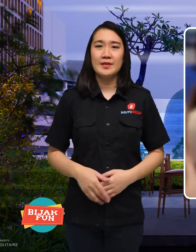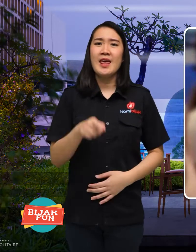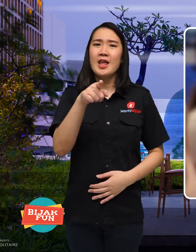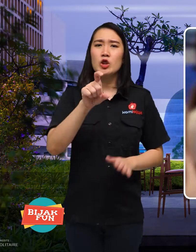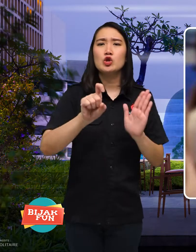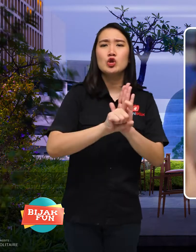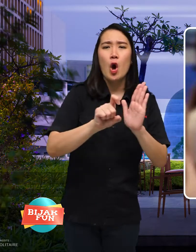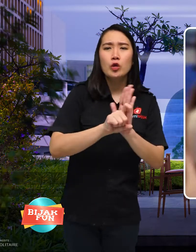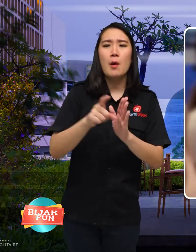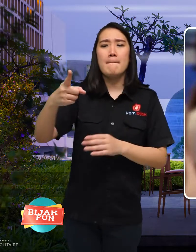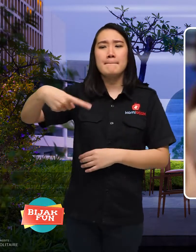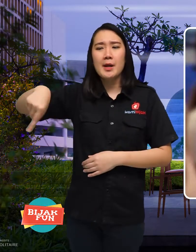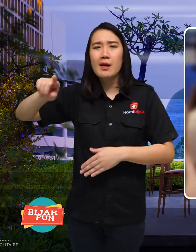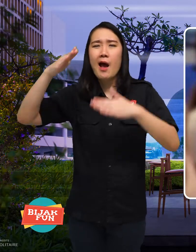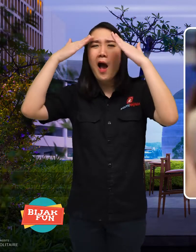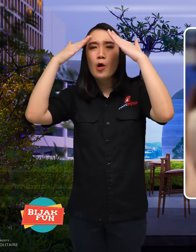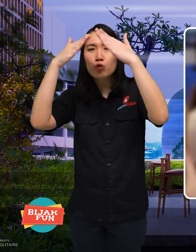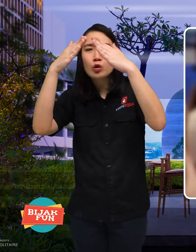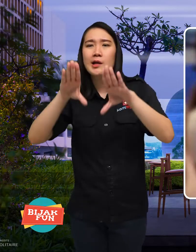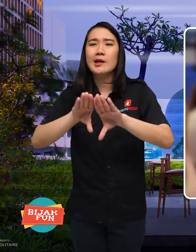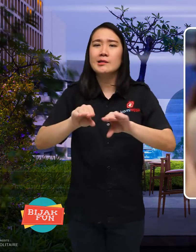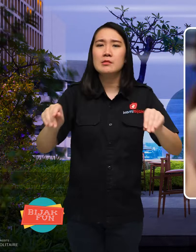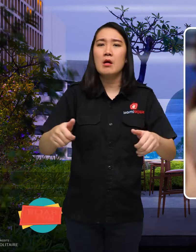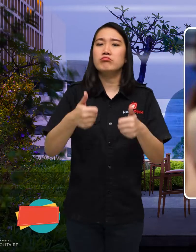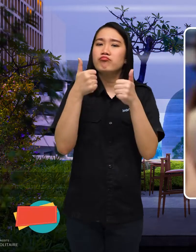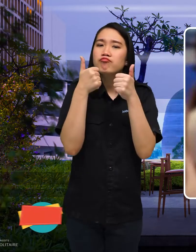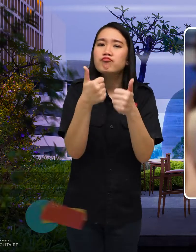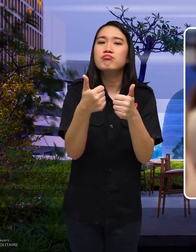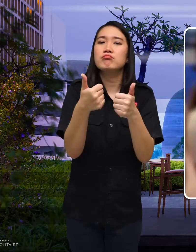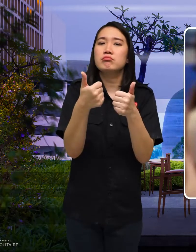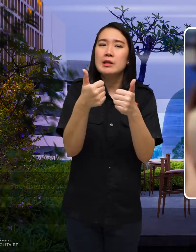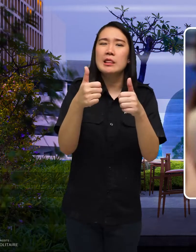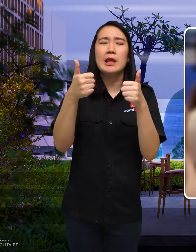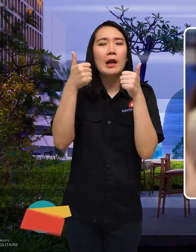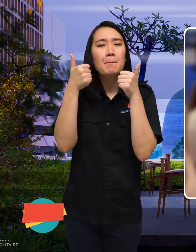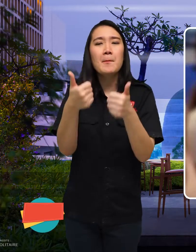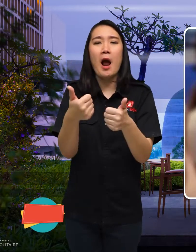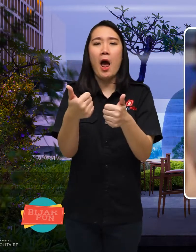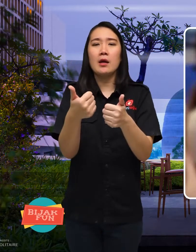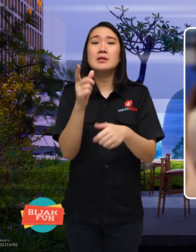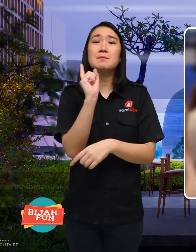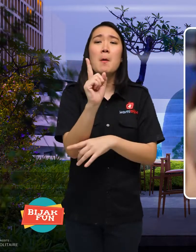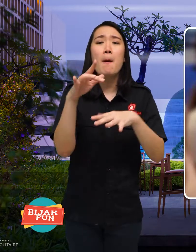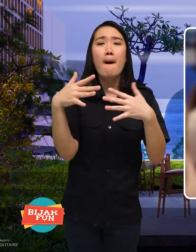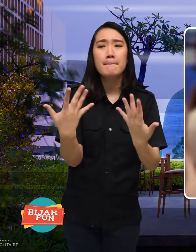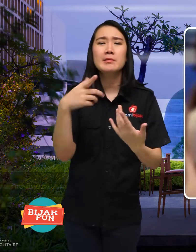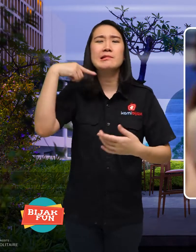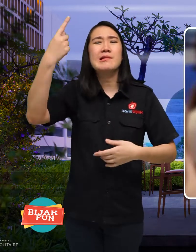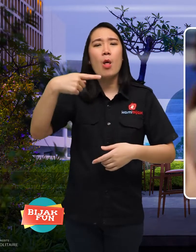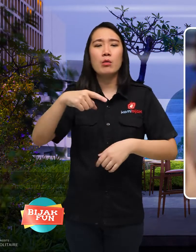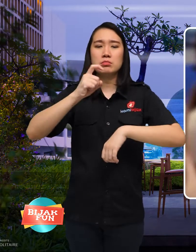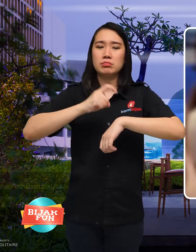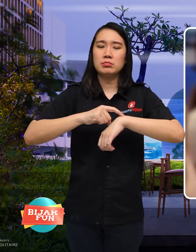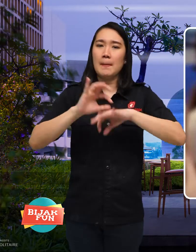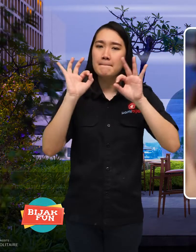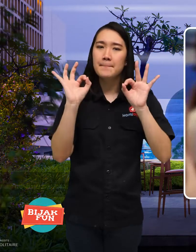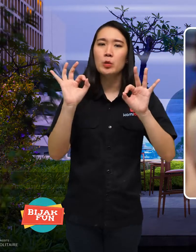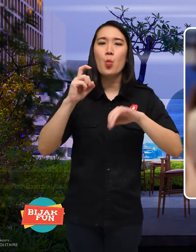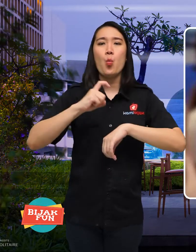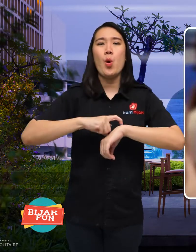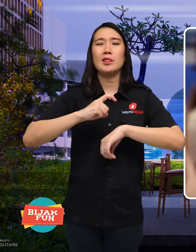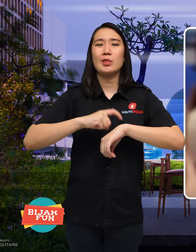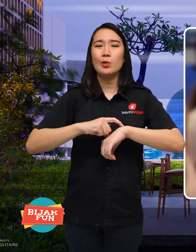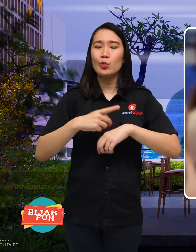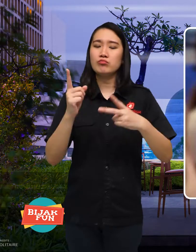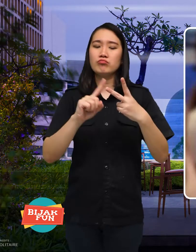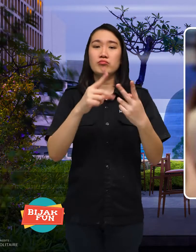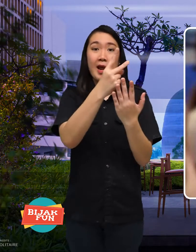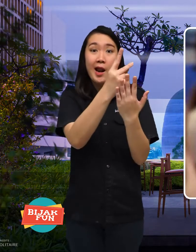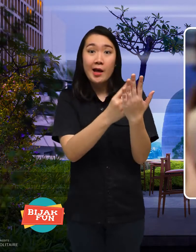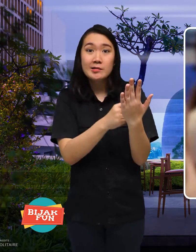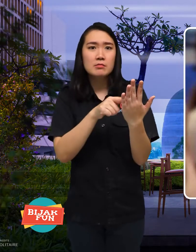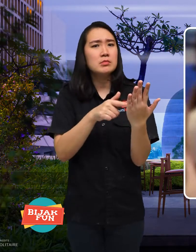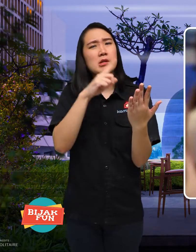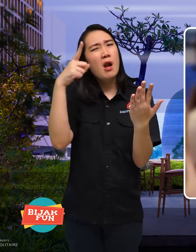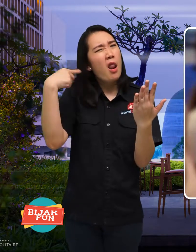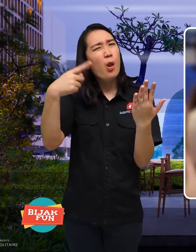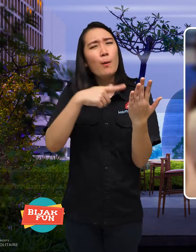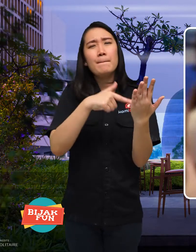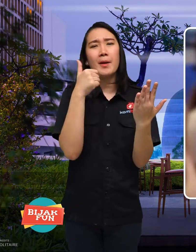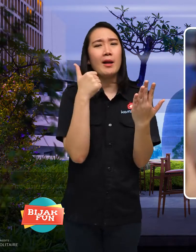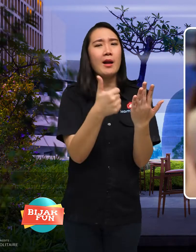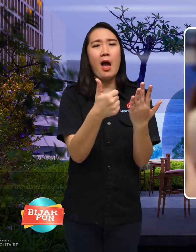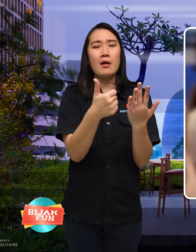that's an example of those with autistic disabilities being able to work best, for always being on time, and following the correct recipe.